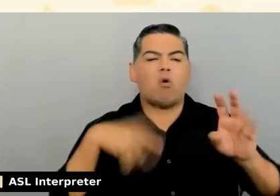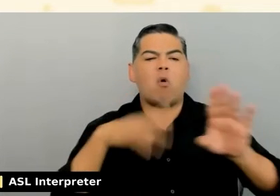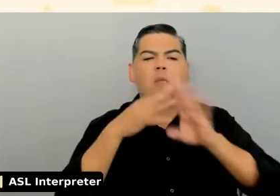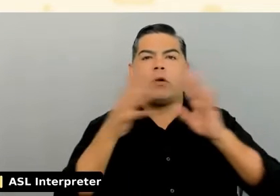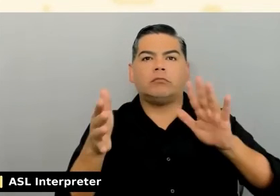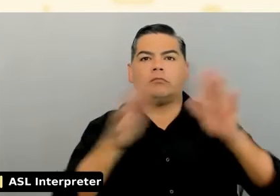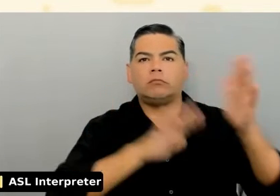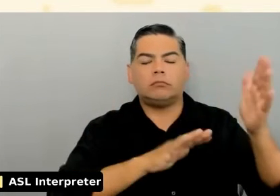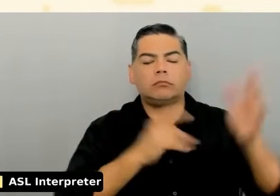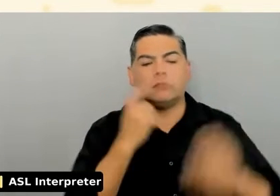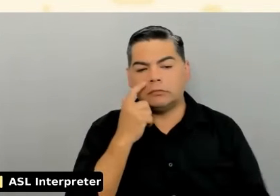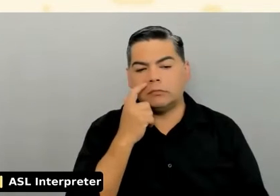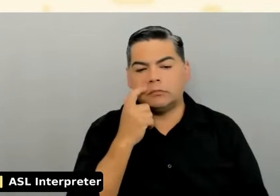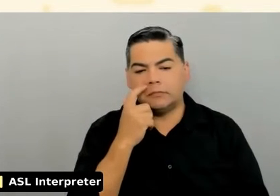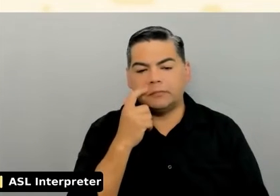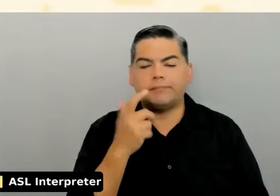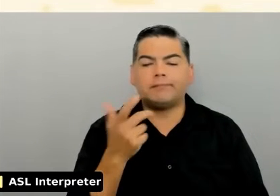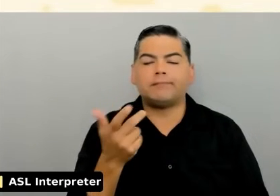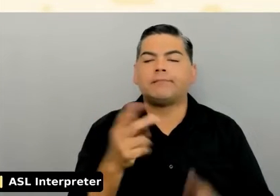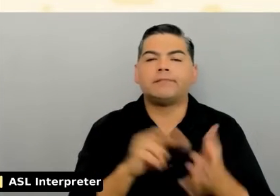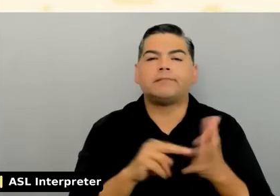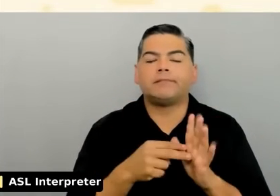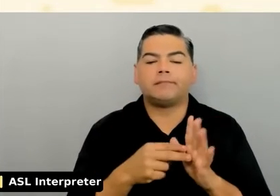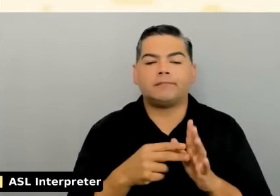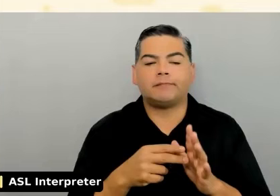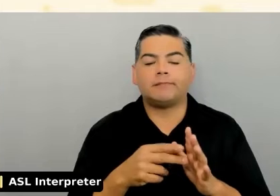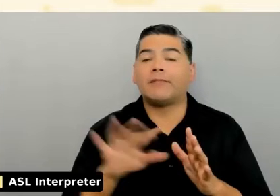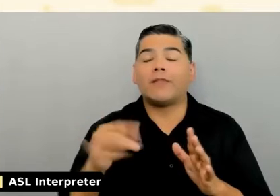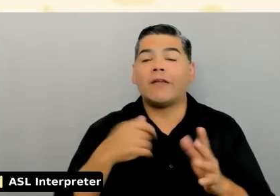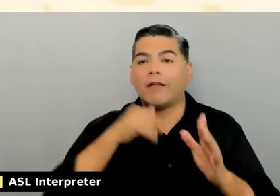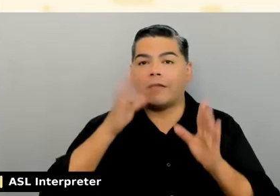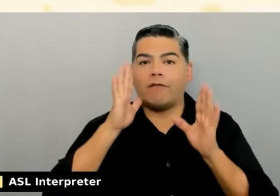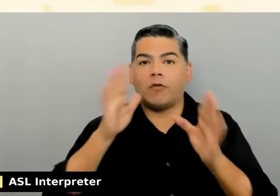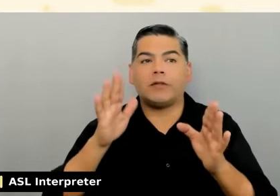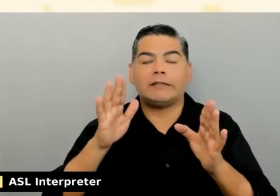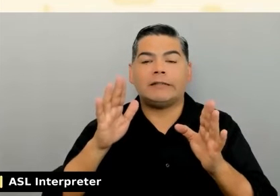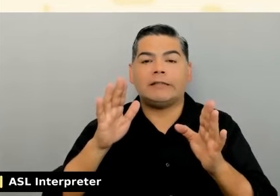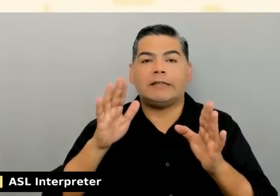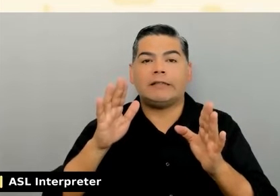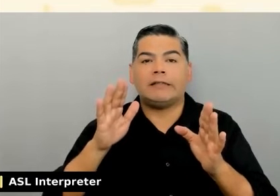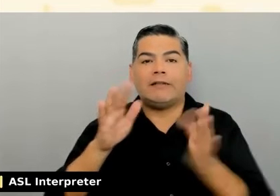So don't let the focus jump from the middle of a section